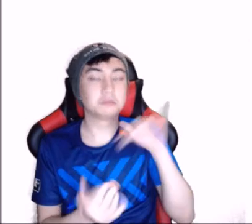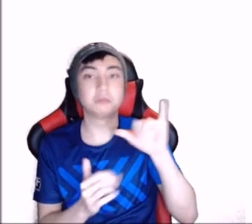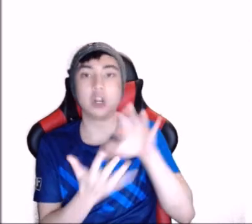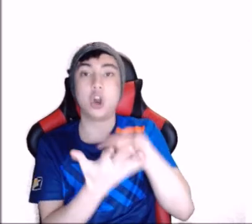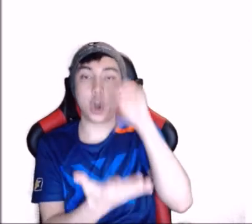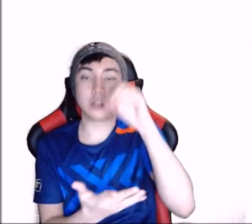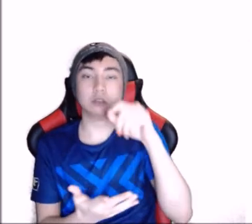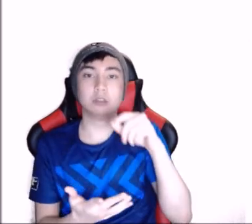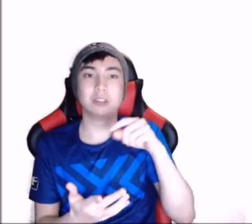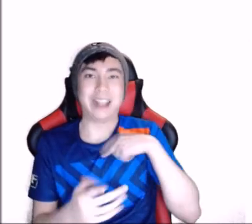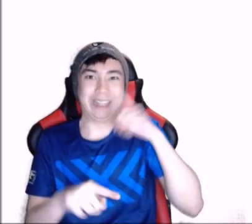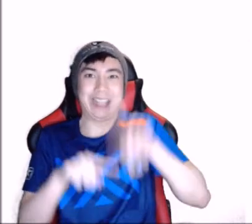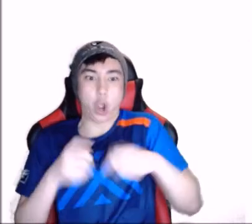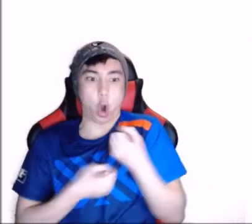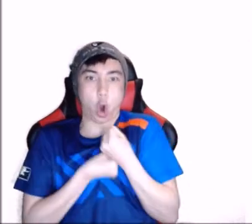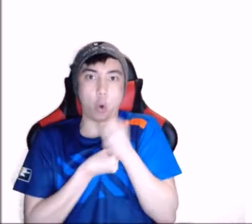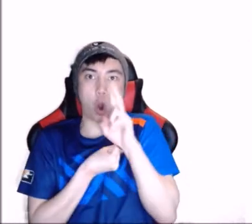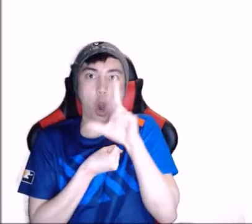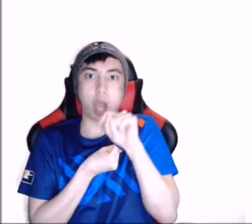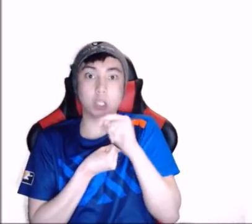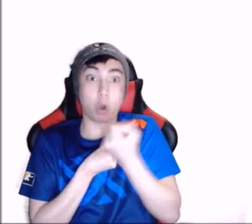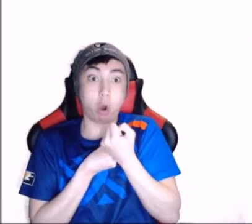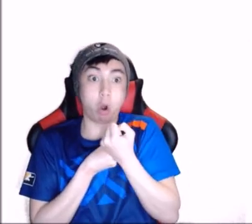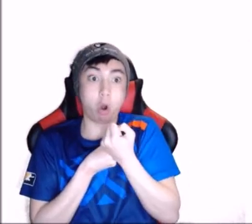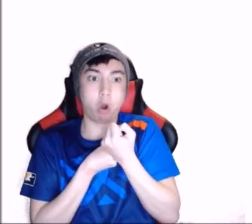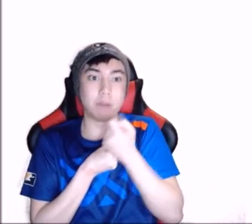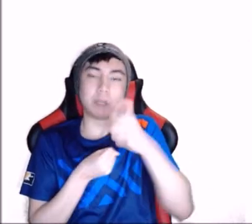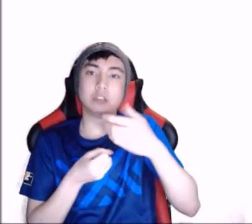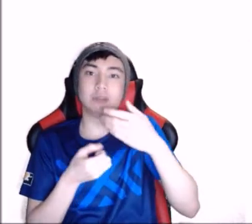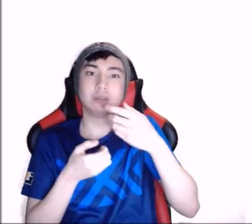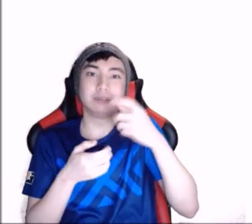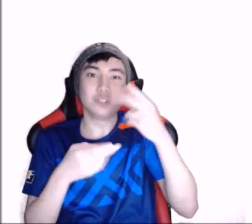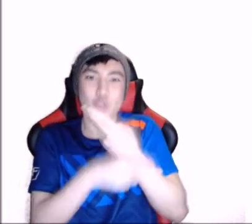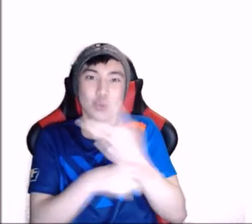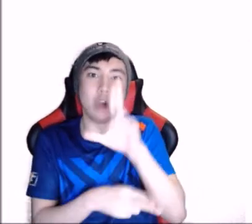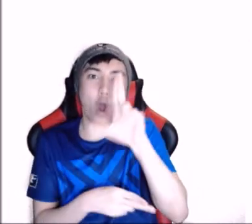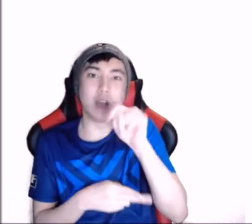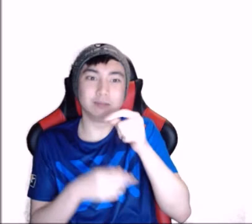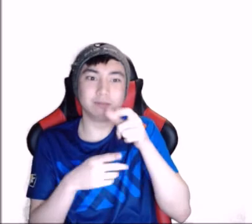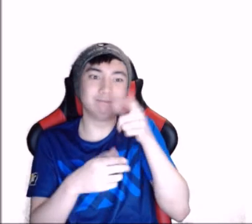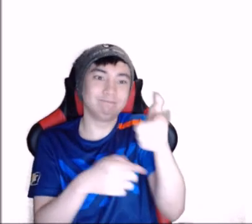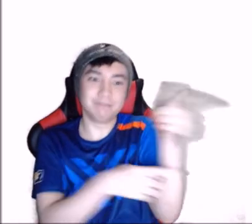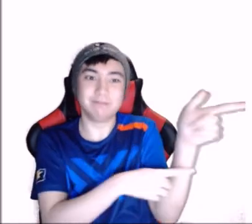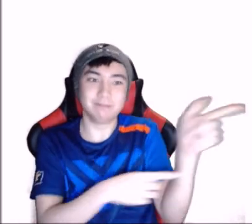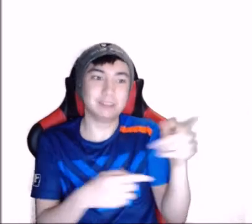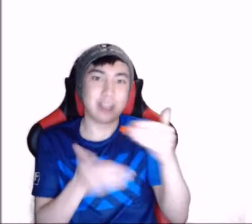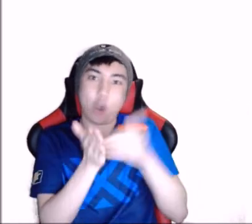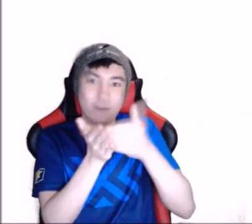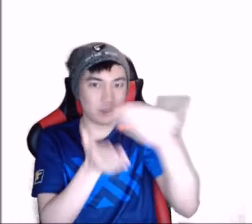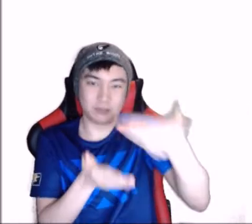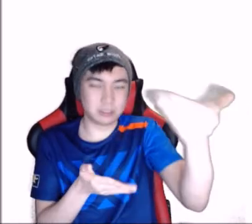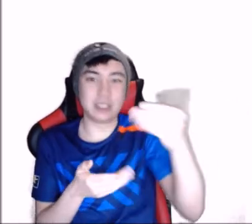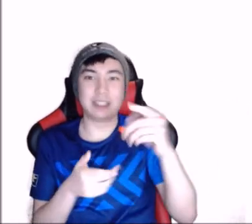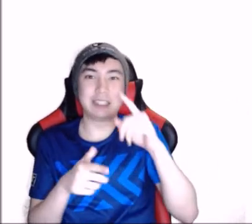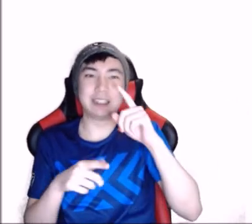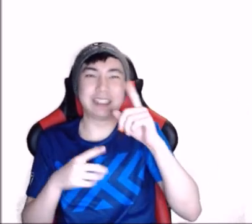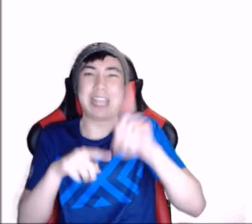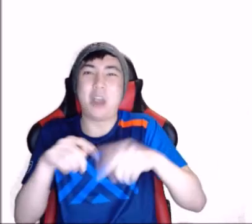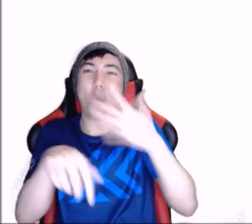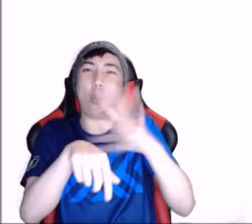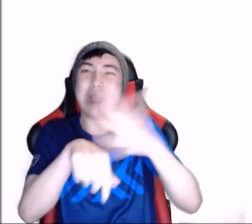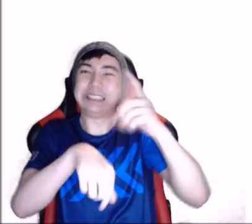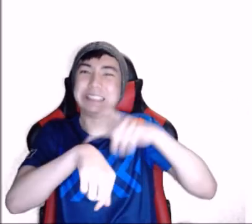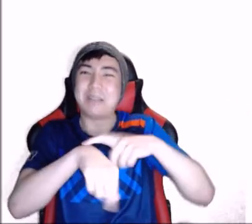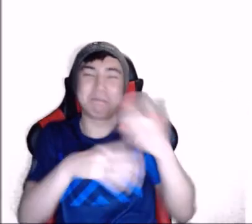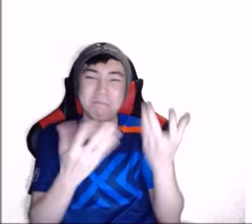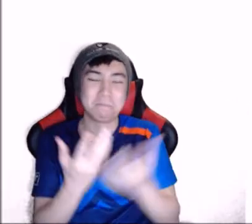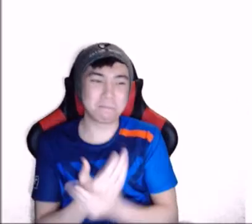I learned that I had to use my ult often, and not waste our time